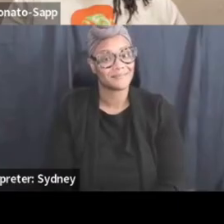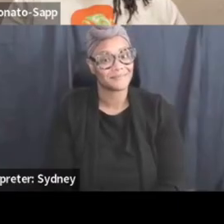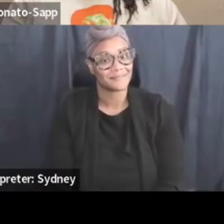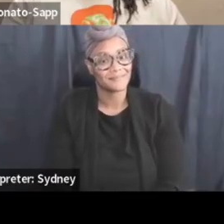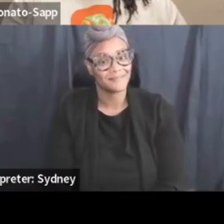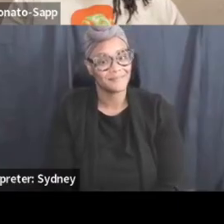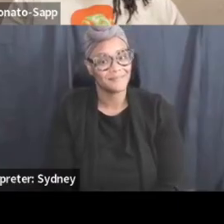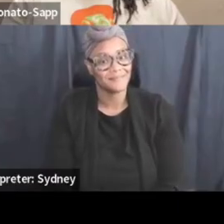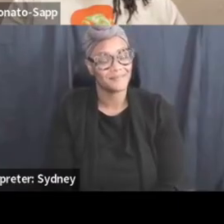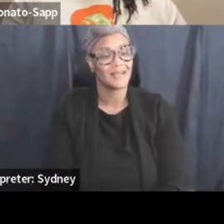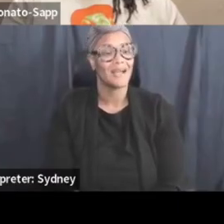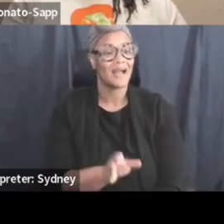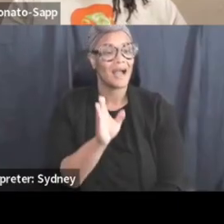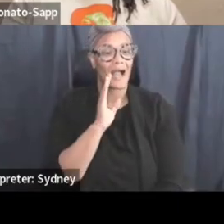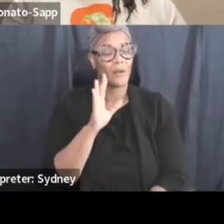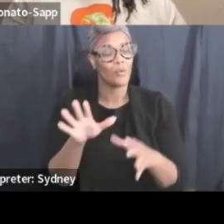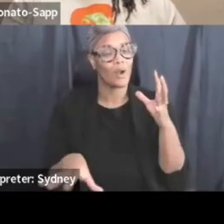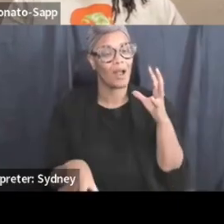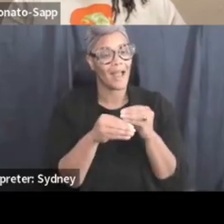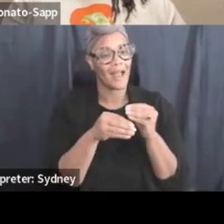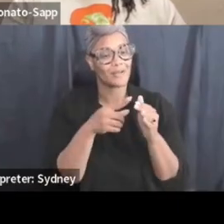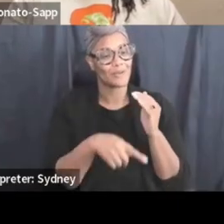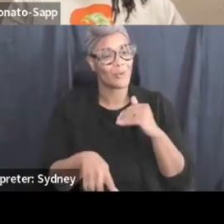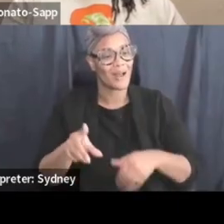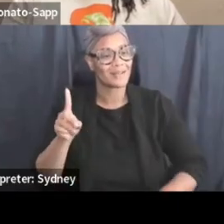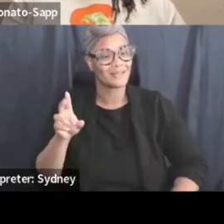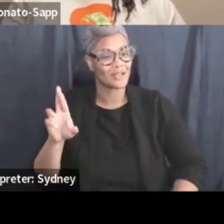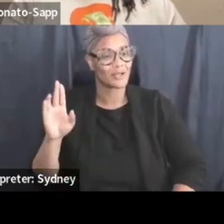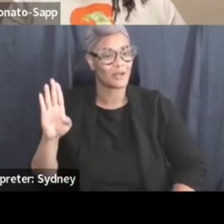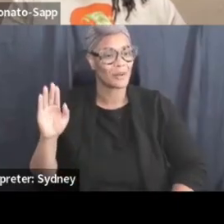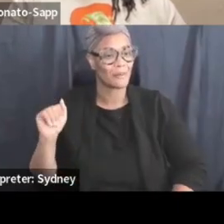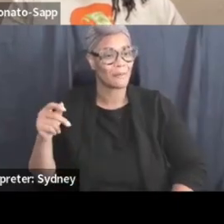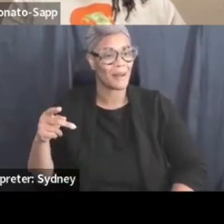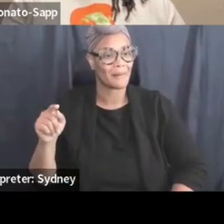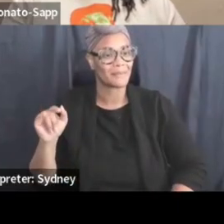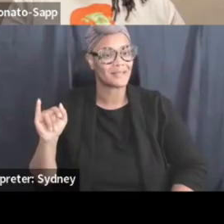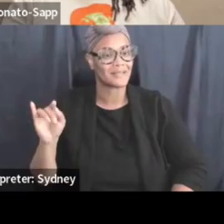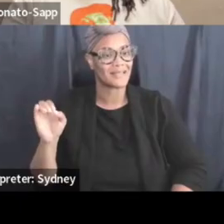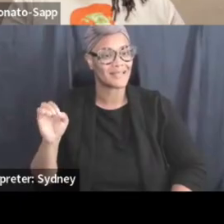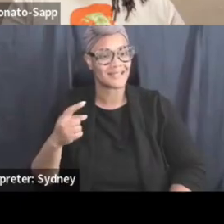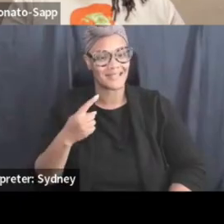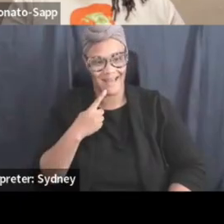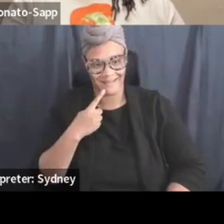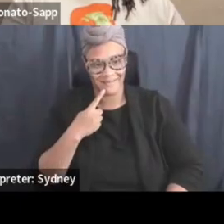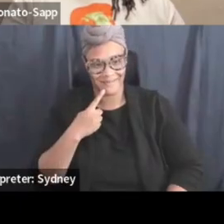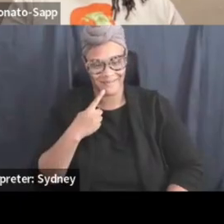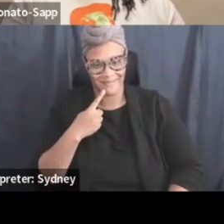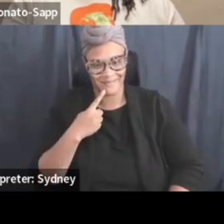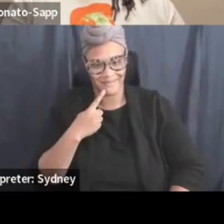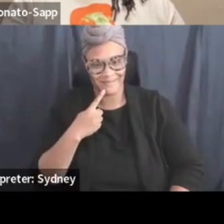Baptiste has uh kind of put out there about I think she's asking us to interrogate some things.